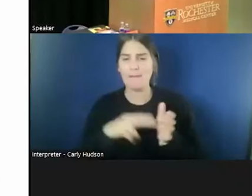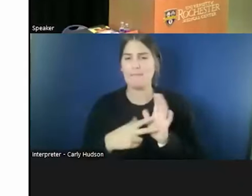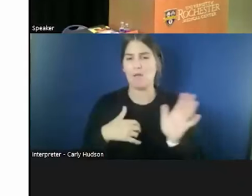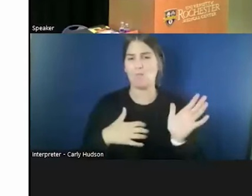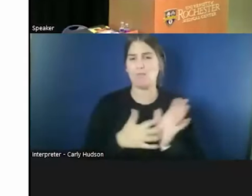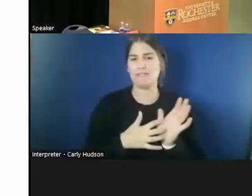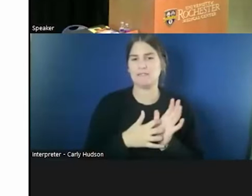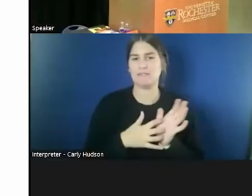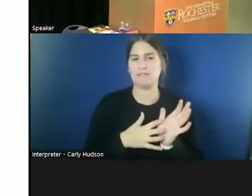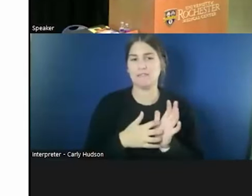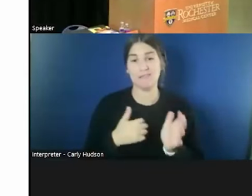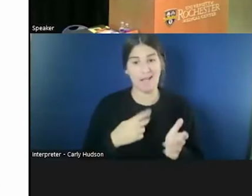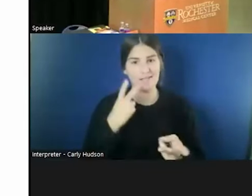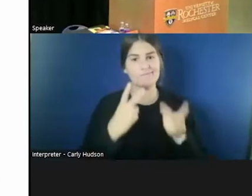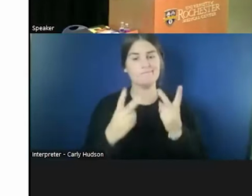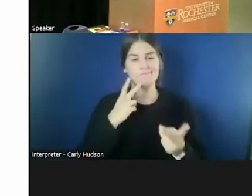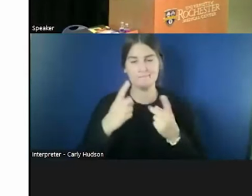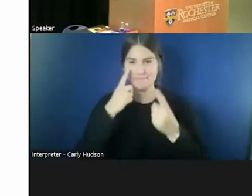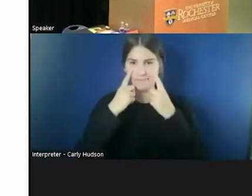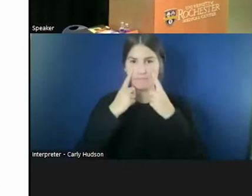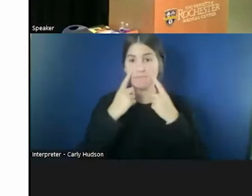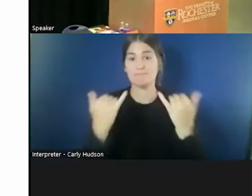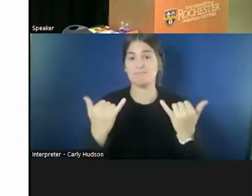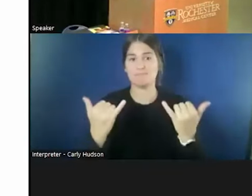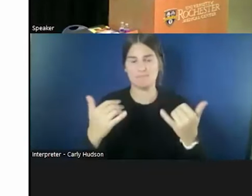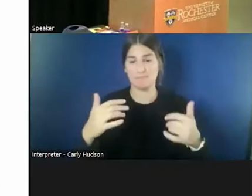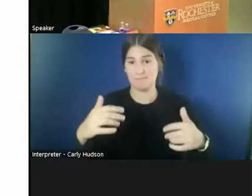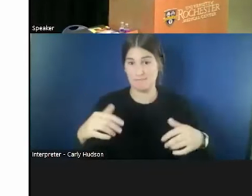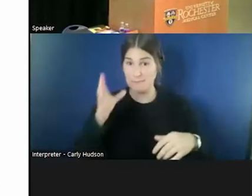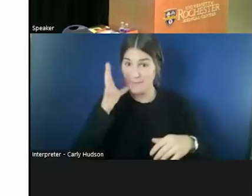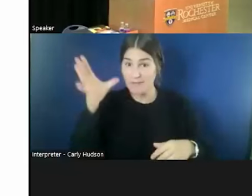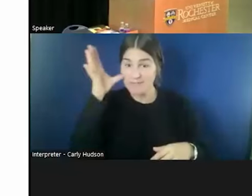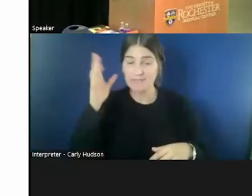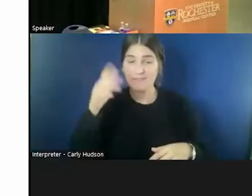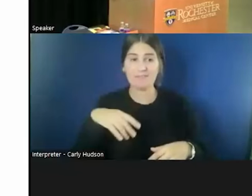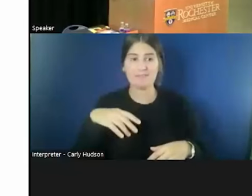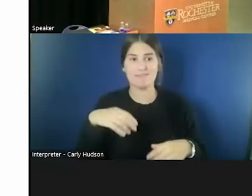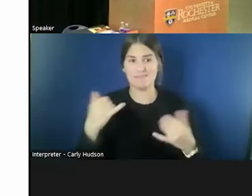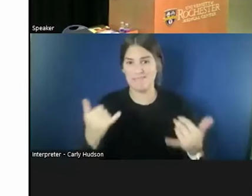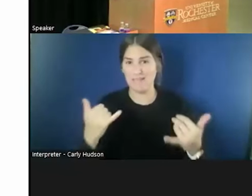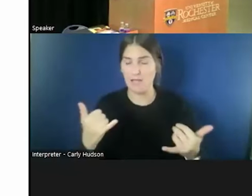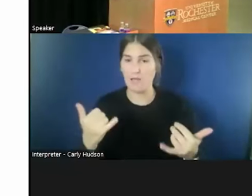I saw growing up and now as a parent now as an adult I say no you know what that's